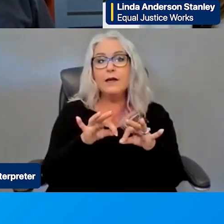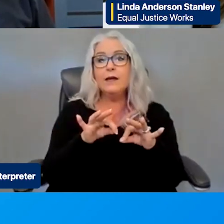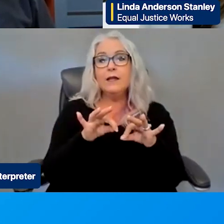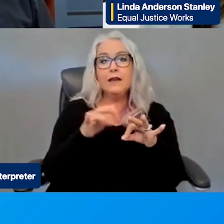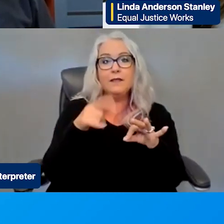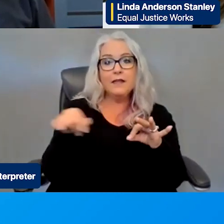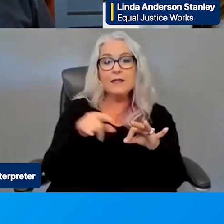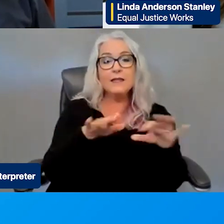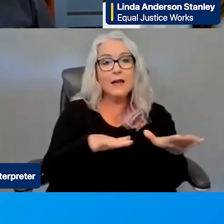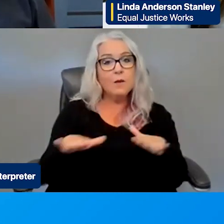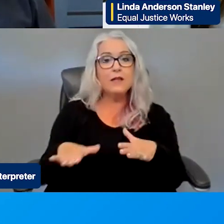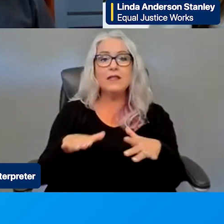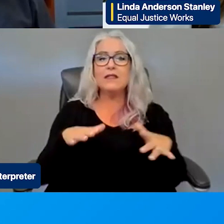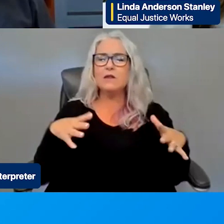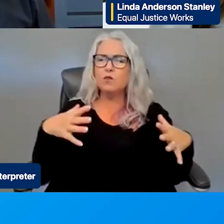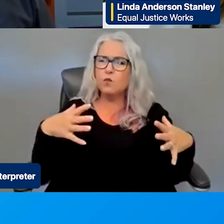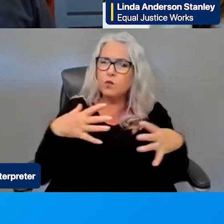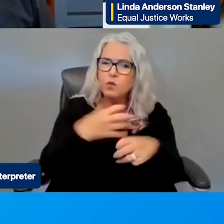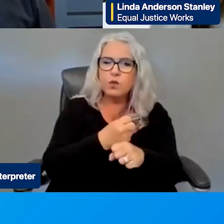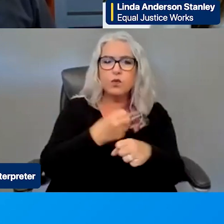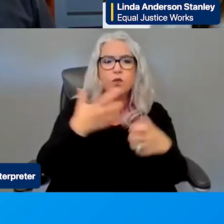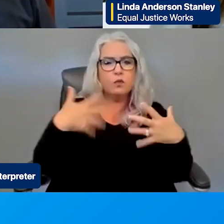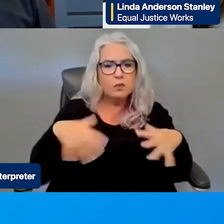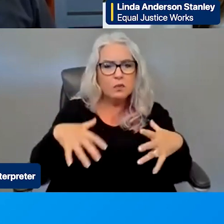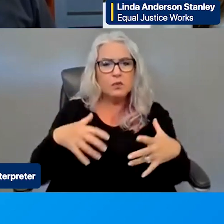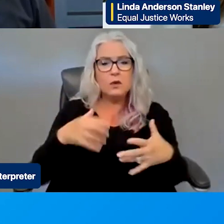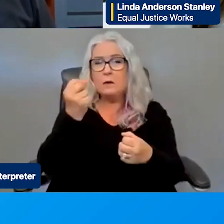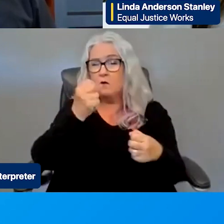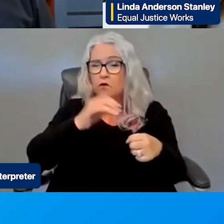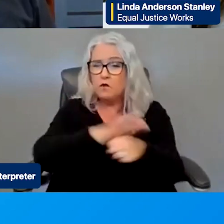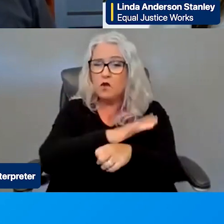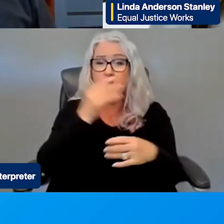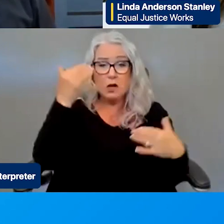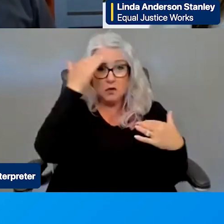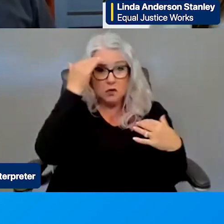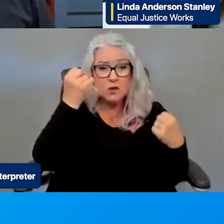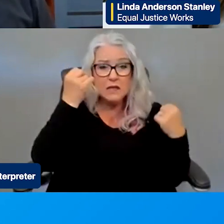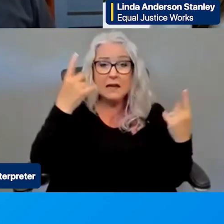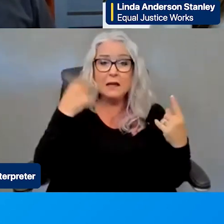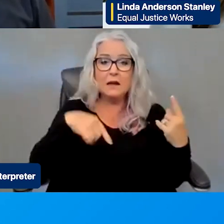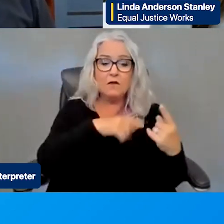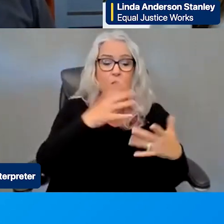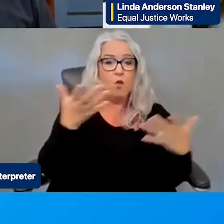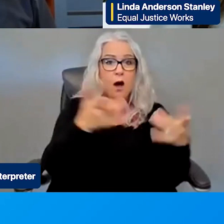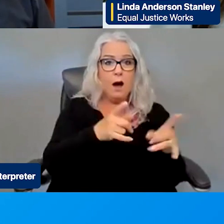as possible and as comprehensive as possible. And it's also critical that